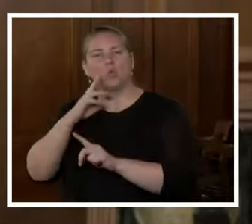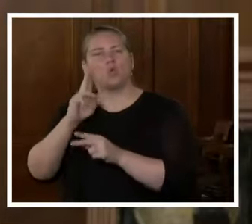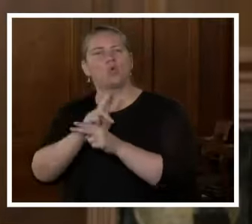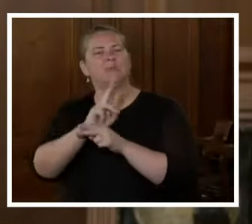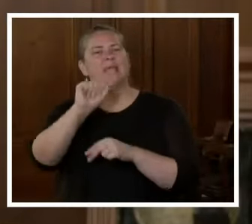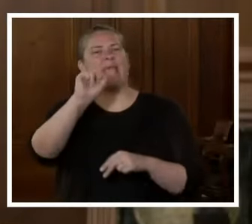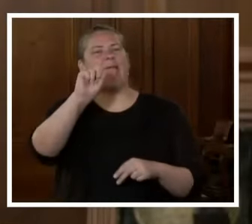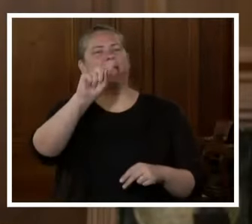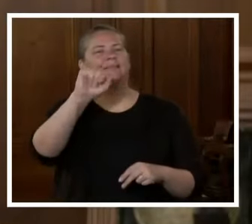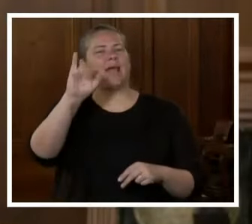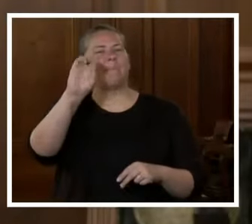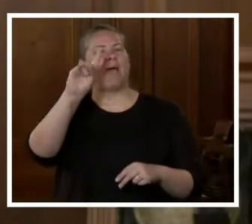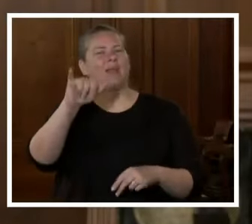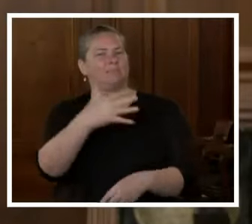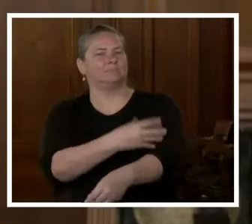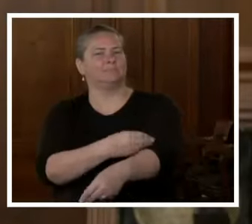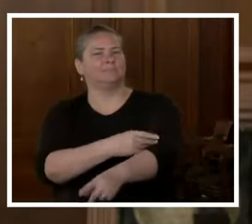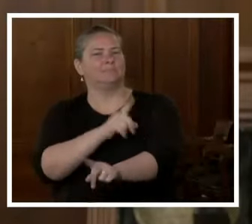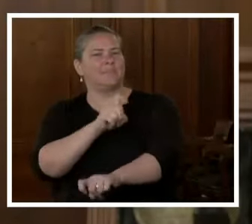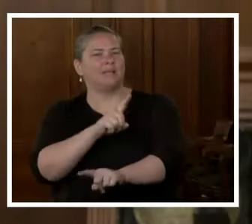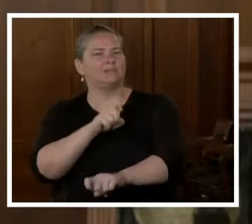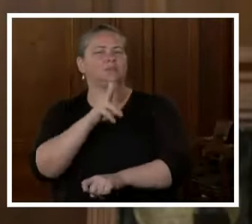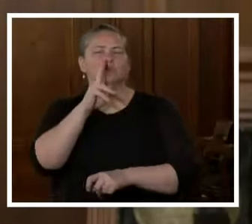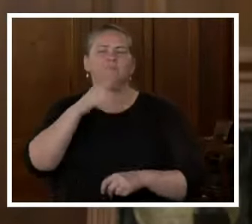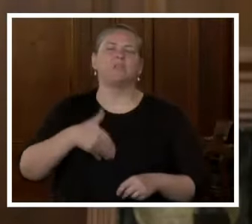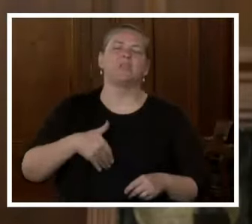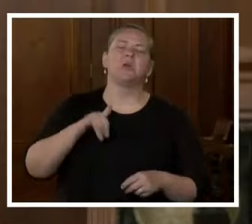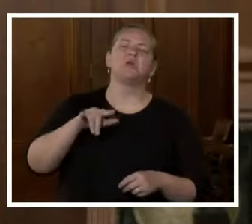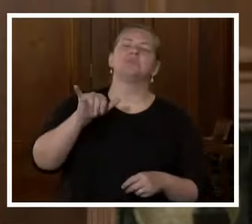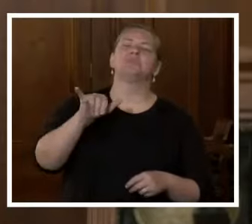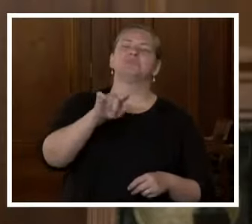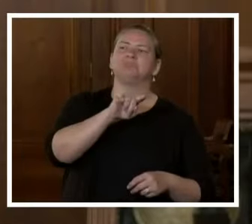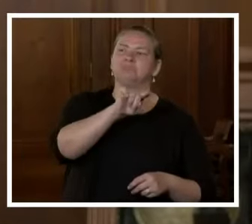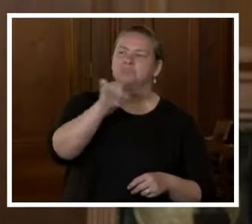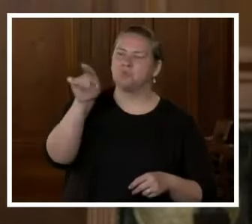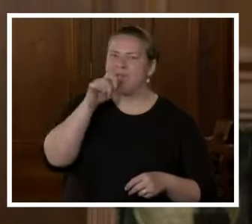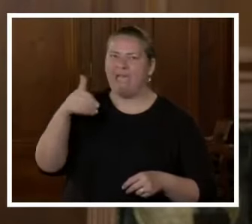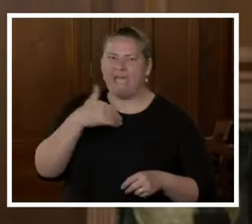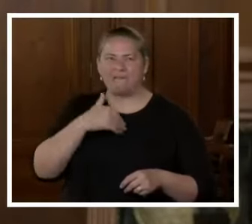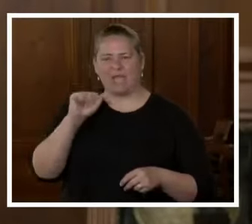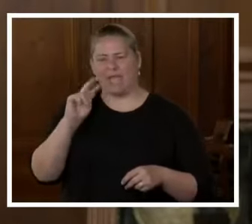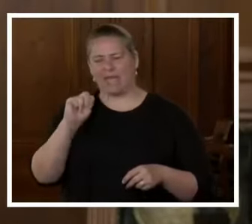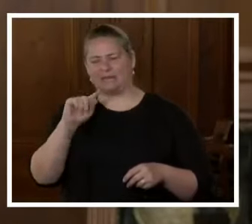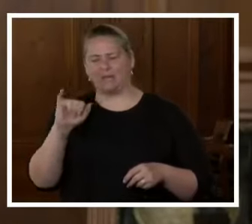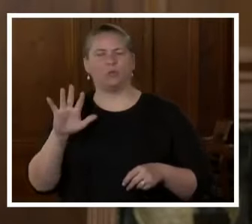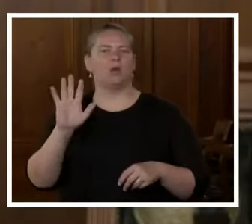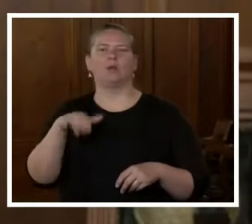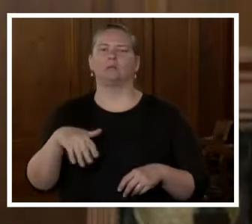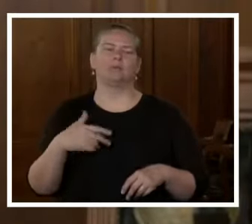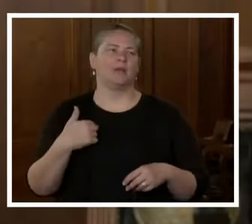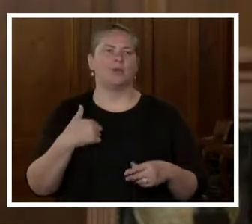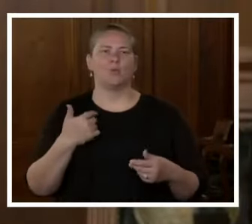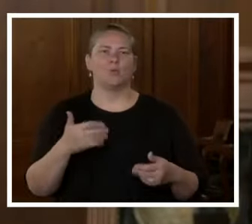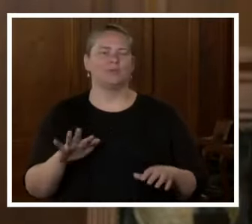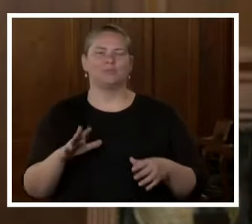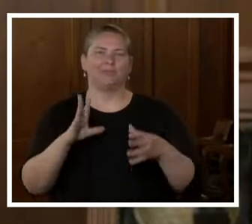THE INFECTION. BUT IN GENERAL GETTING AN ANTIBODY TEST IS NOT A SHORTCUT TO SAY, HEY, I'M GOOD, I HAVE ANTIBODIES BECAUSE THE FALSE